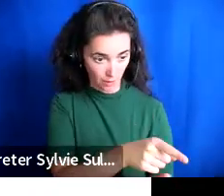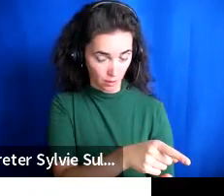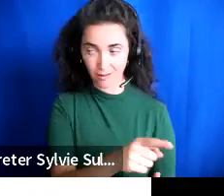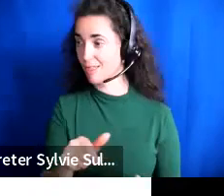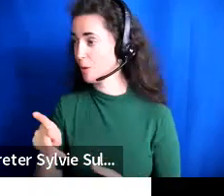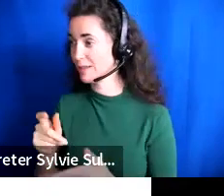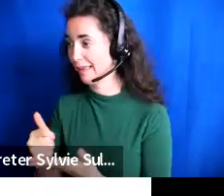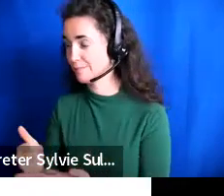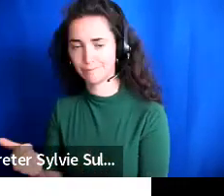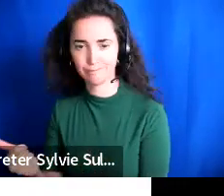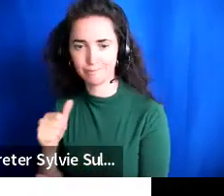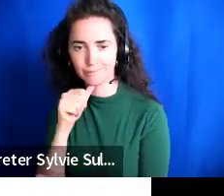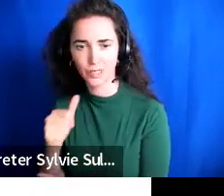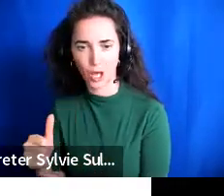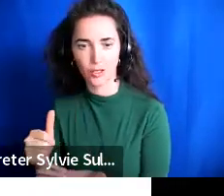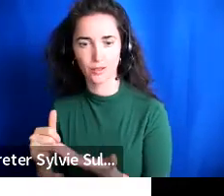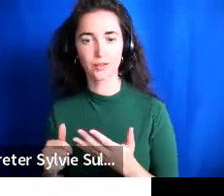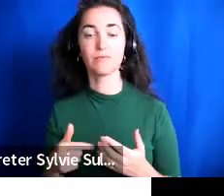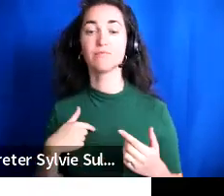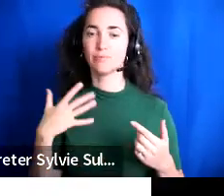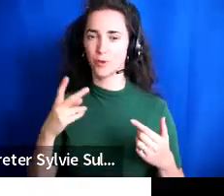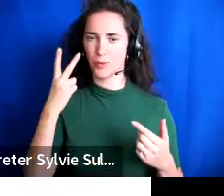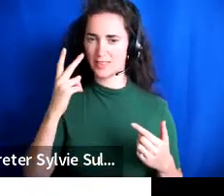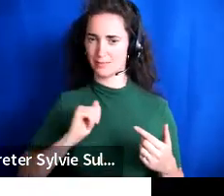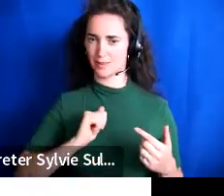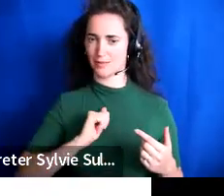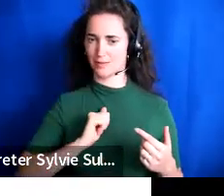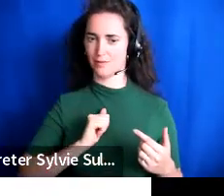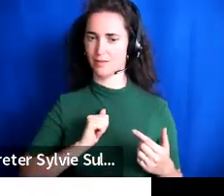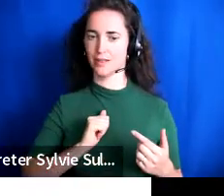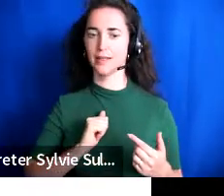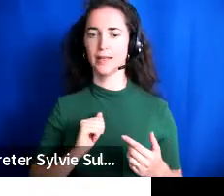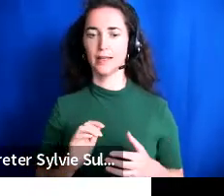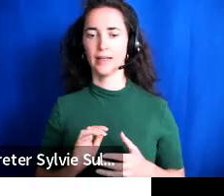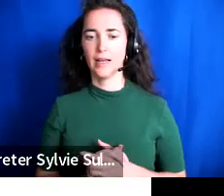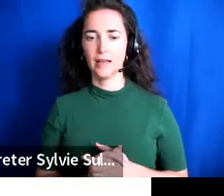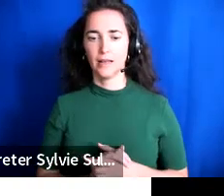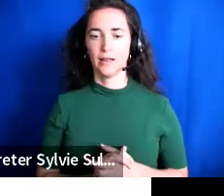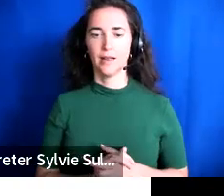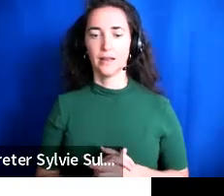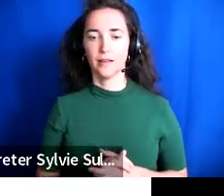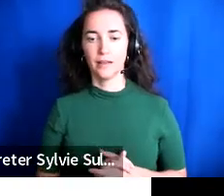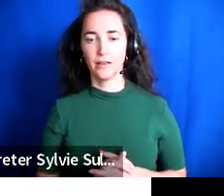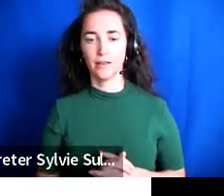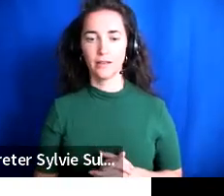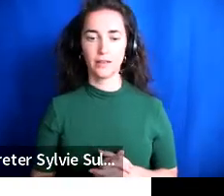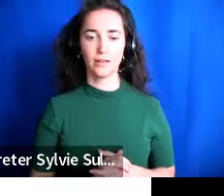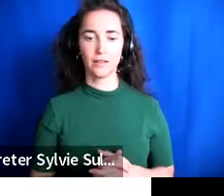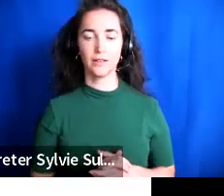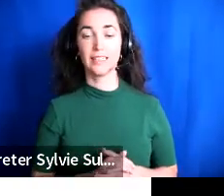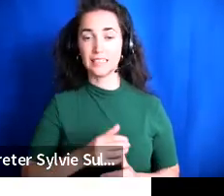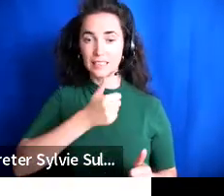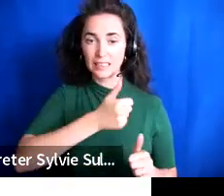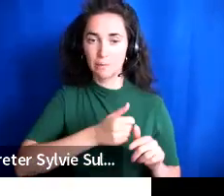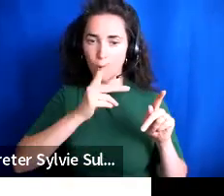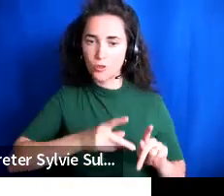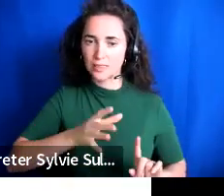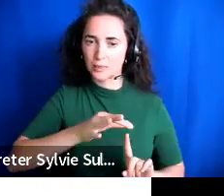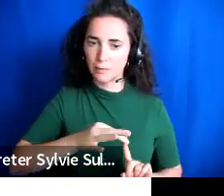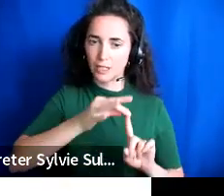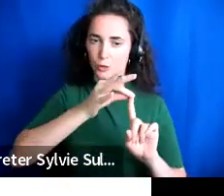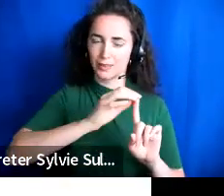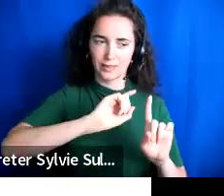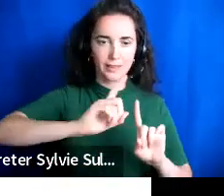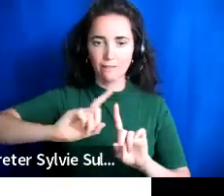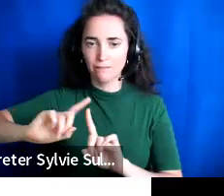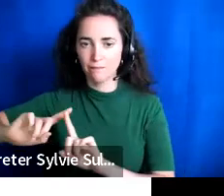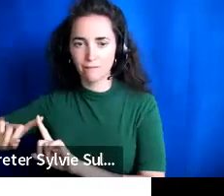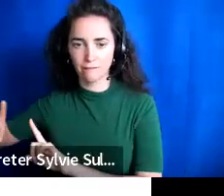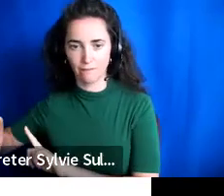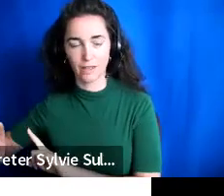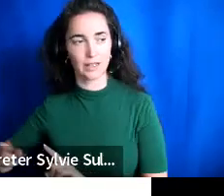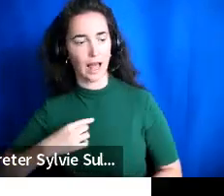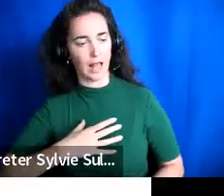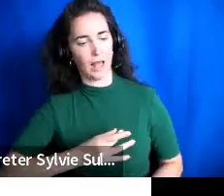Okay, and that's my my own self. You know I mean I have all of us are very, very unique individuals, and denied things in a certain way.